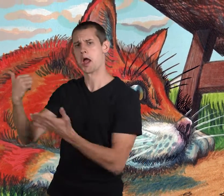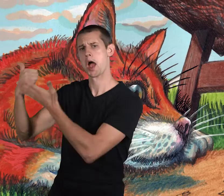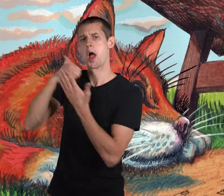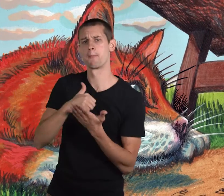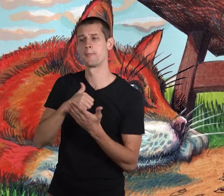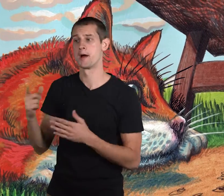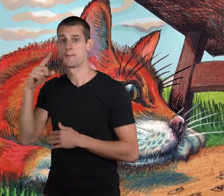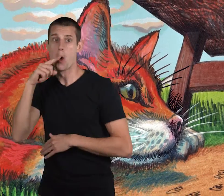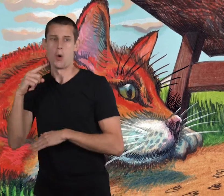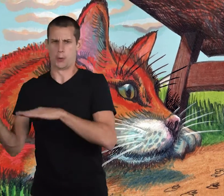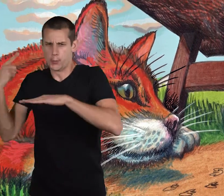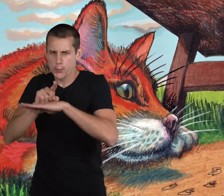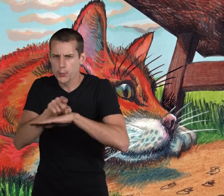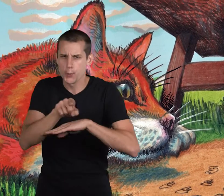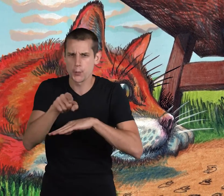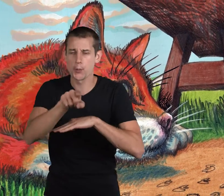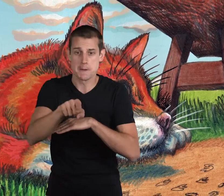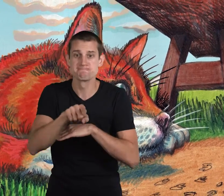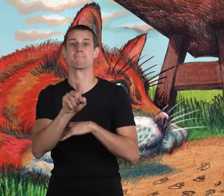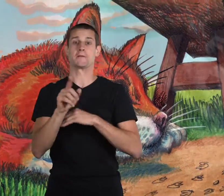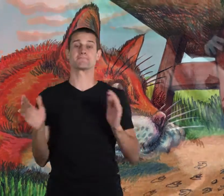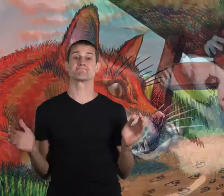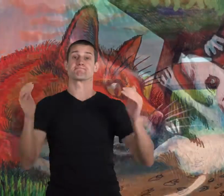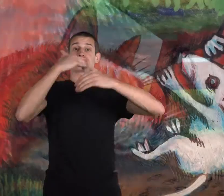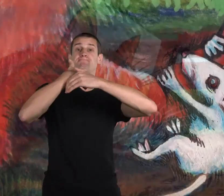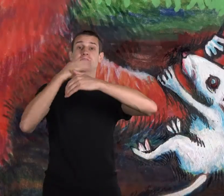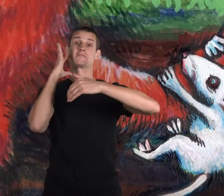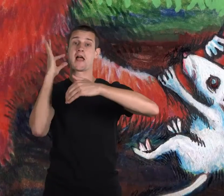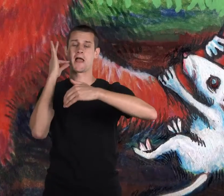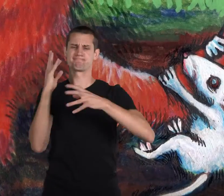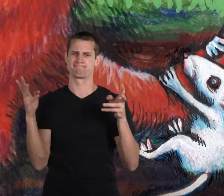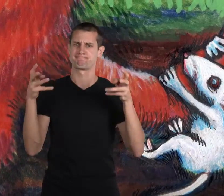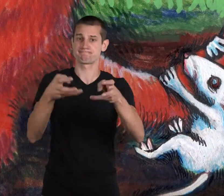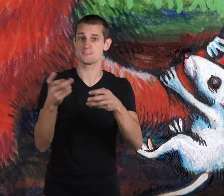The mouse pulled the cat, the cat pulled on the dog, the dog pulled the granddaughter,